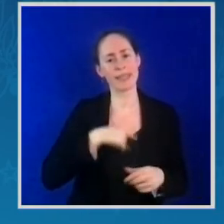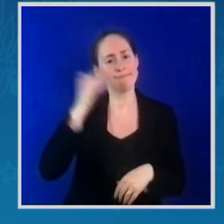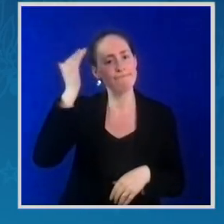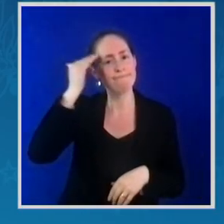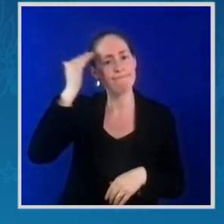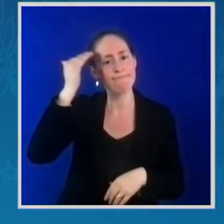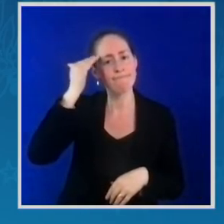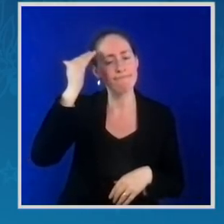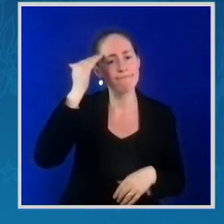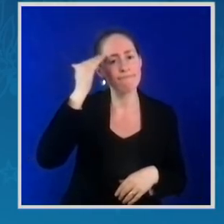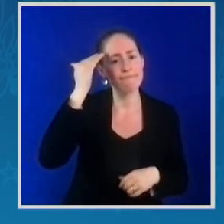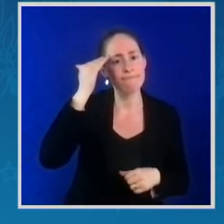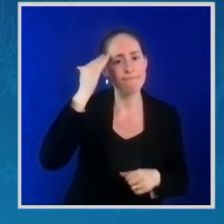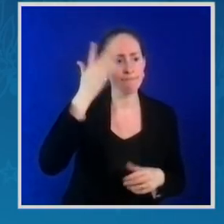where they cannot feed their children.